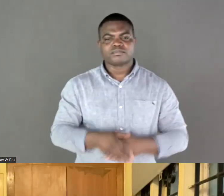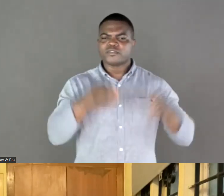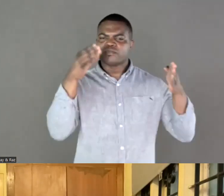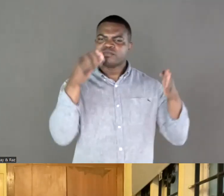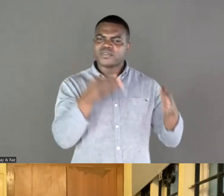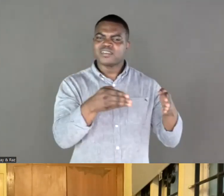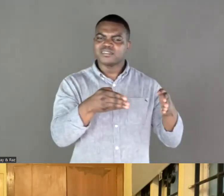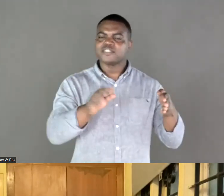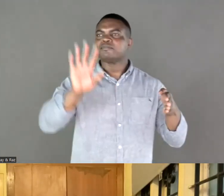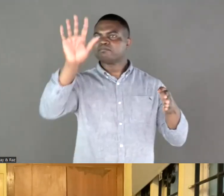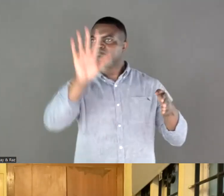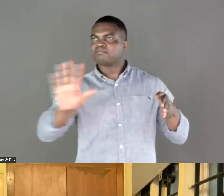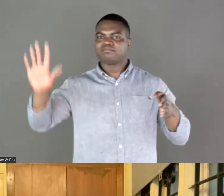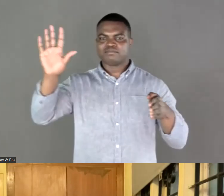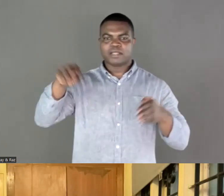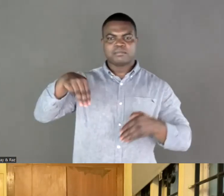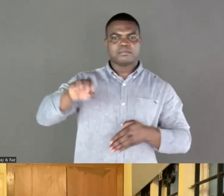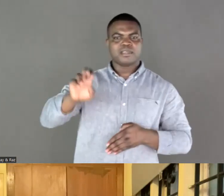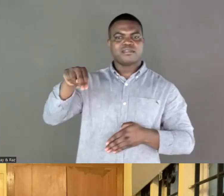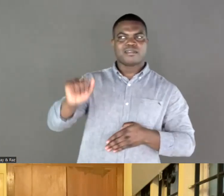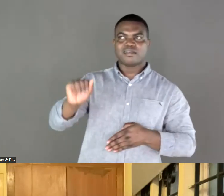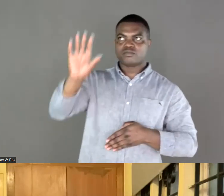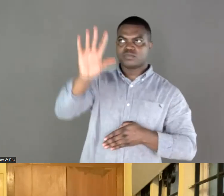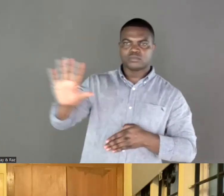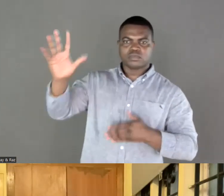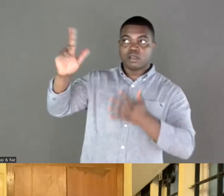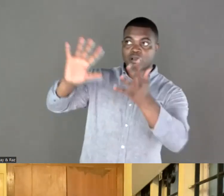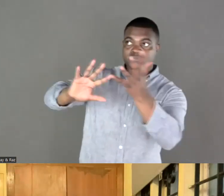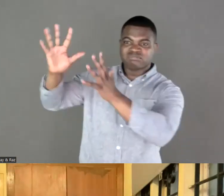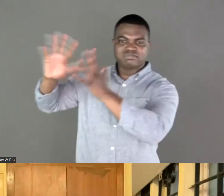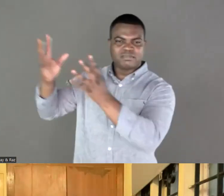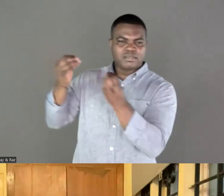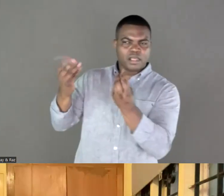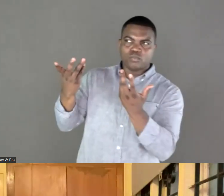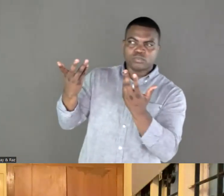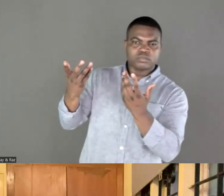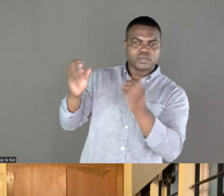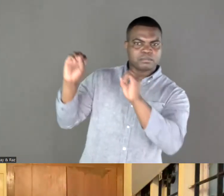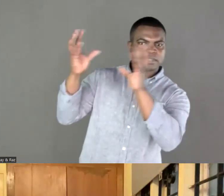So we look forward to this, you know, building this community of practice around